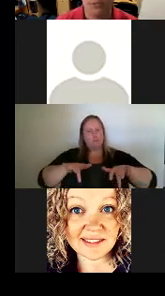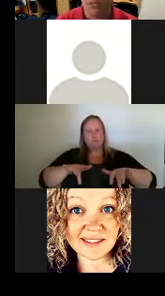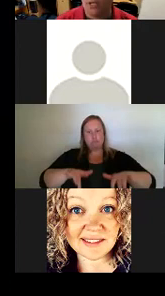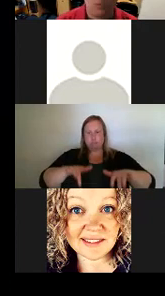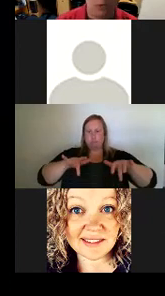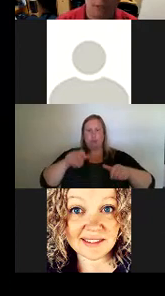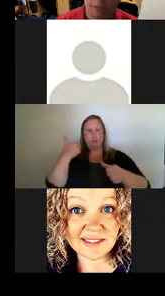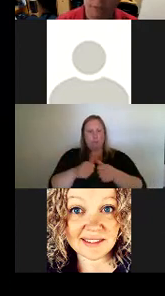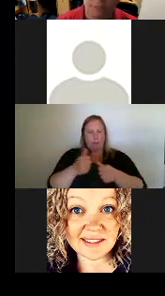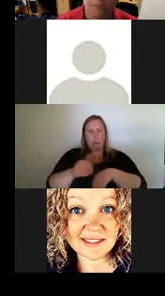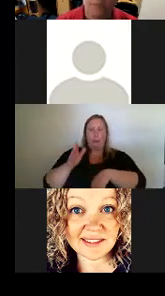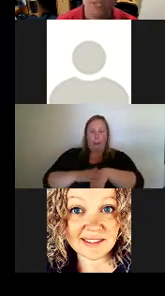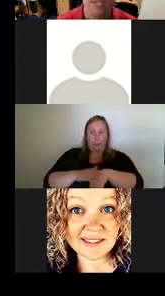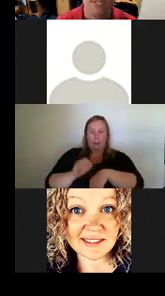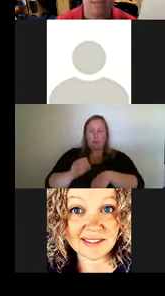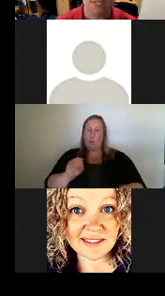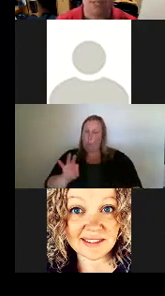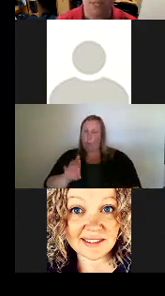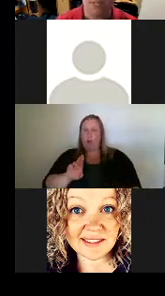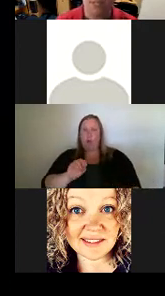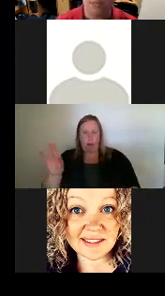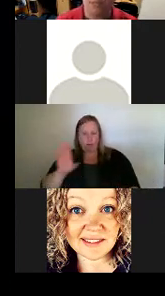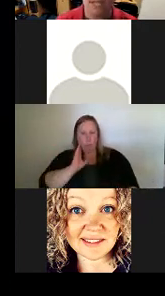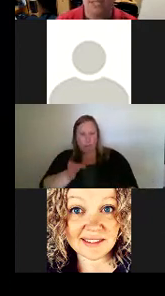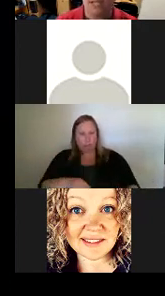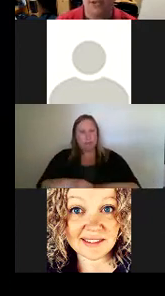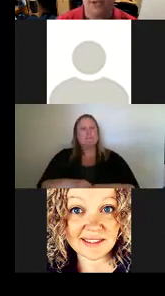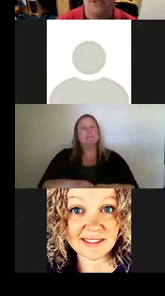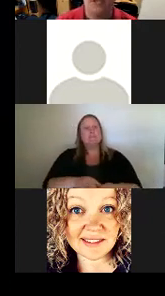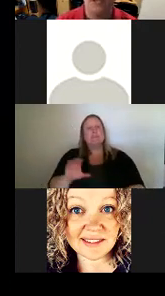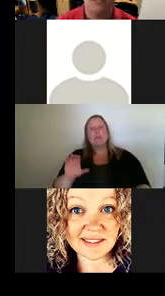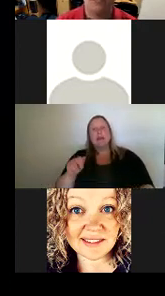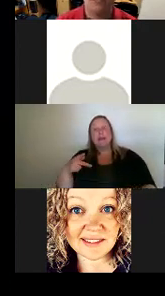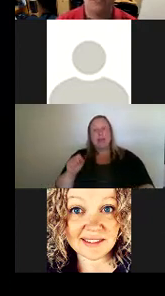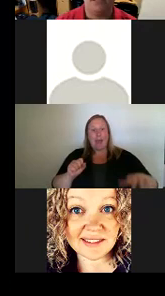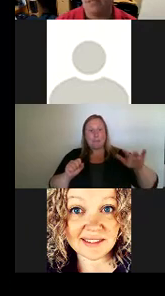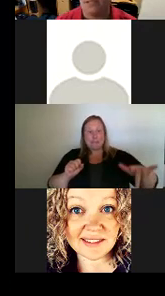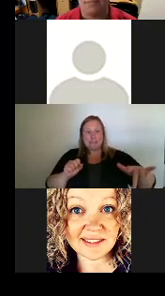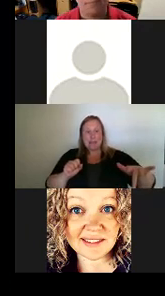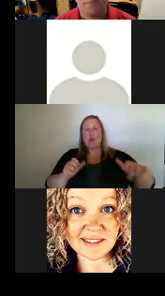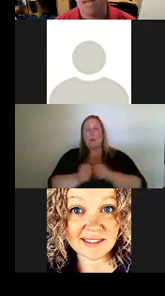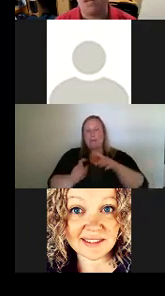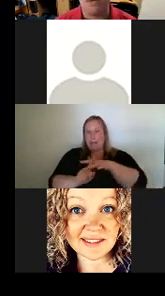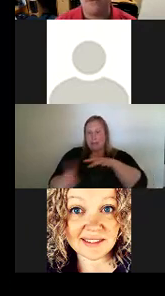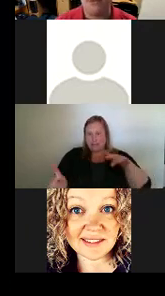TURN IT ON OR OFF. CAPS LOCK WITH ESCAPE WILL EXIT NARRATOR. THAT IS A BACKUP.